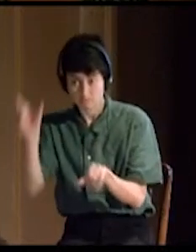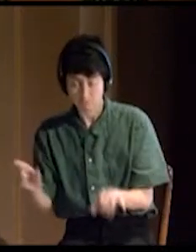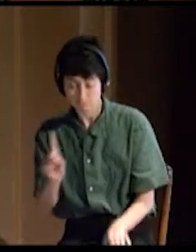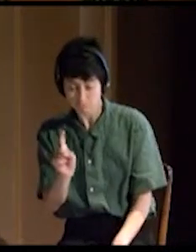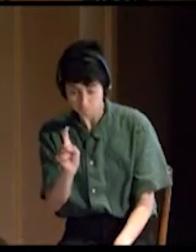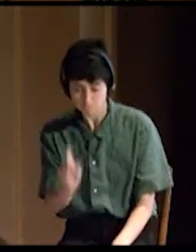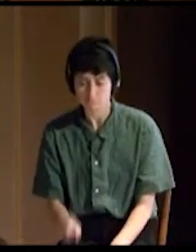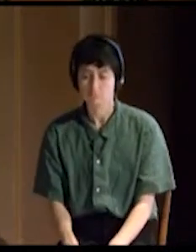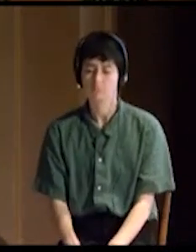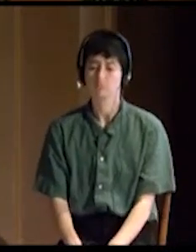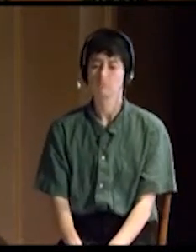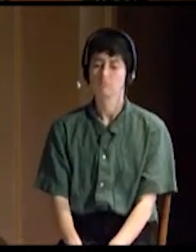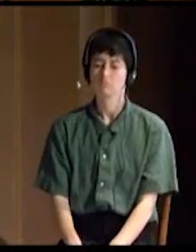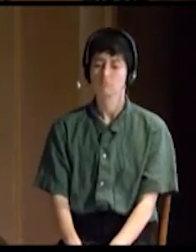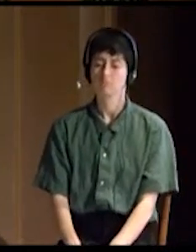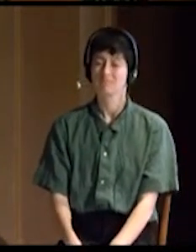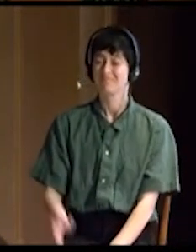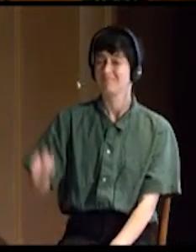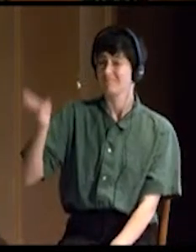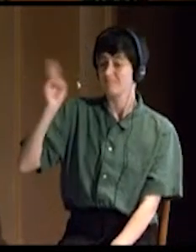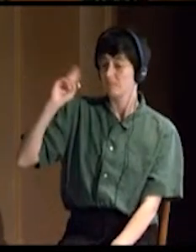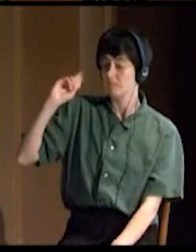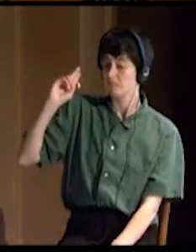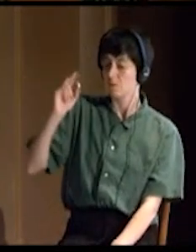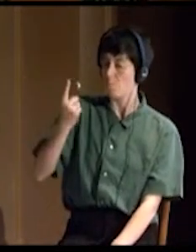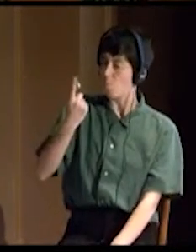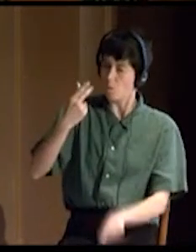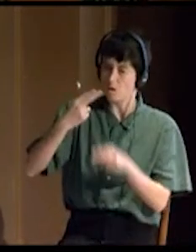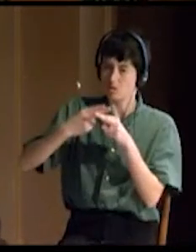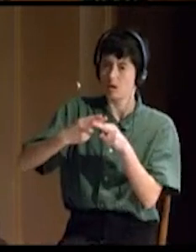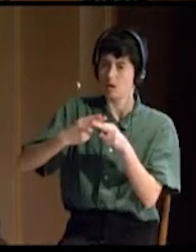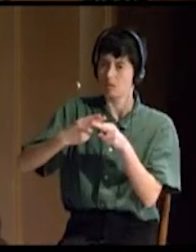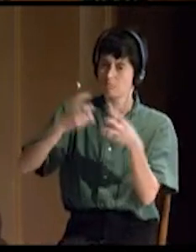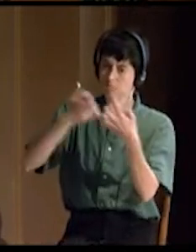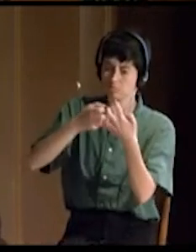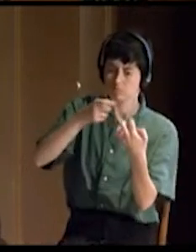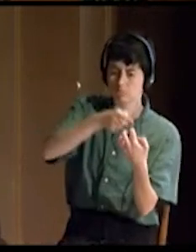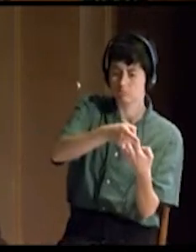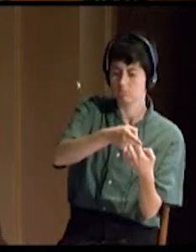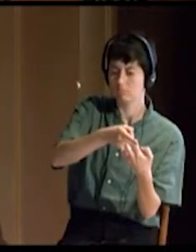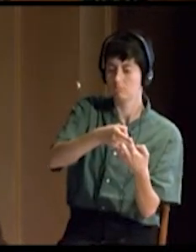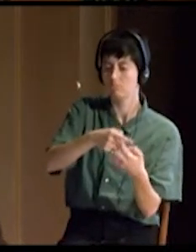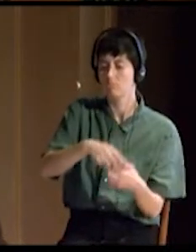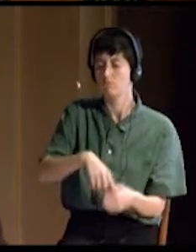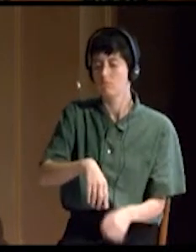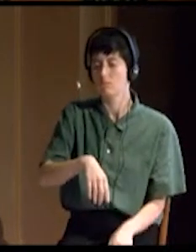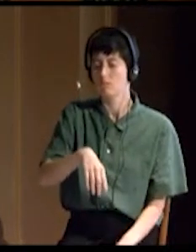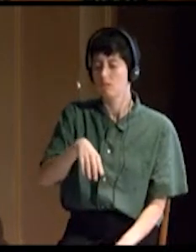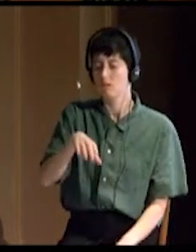as one name, Dictyonema glabratum, or Cora glabrata or Cora pavonia.